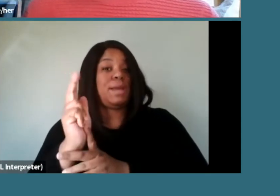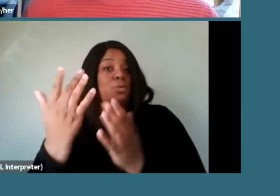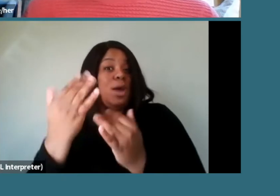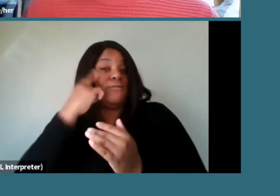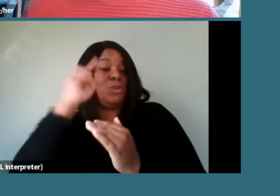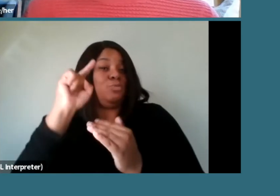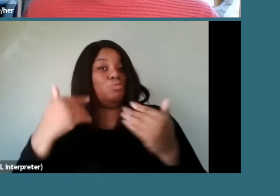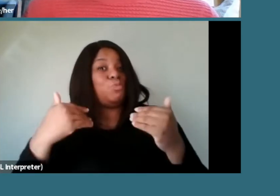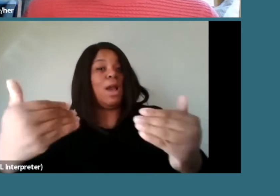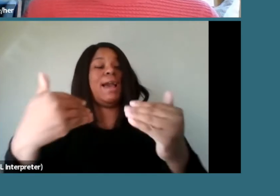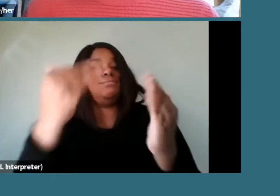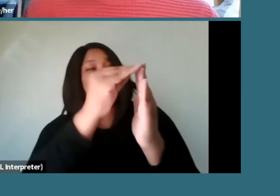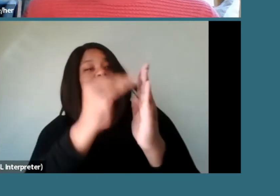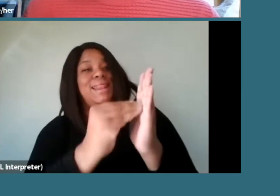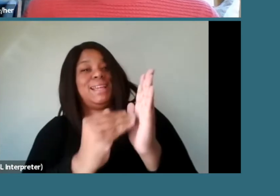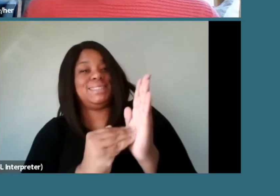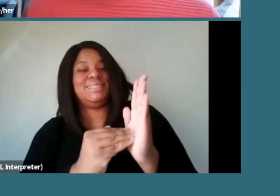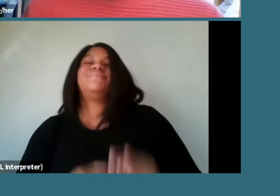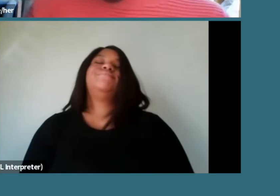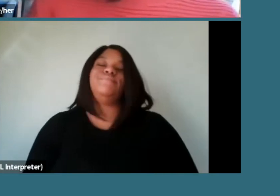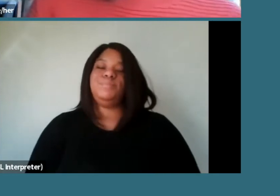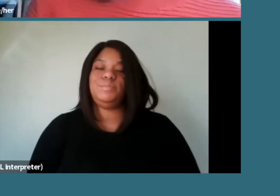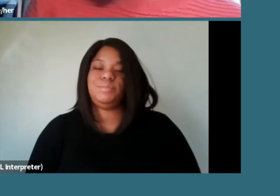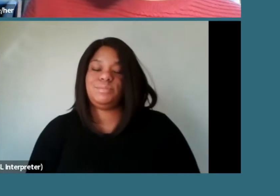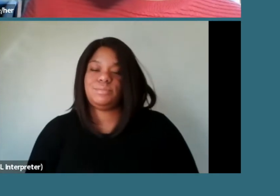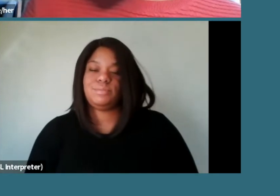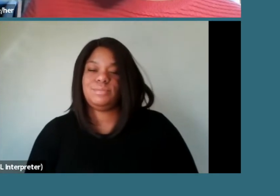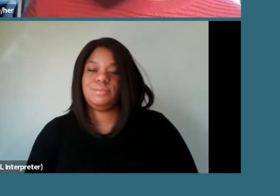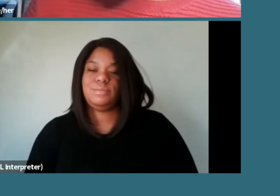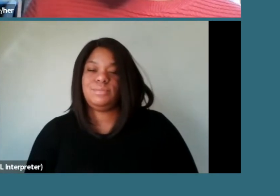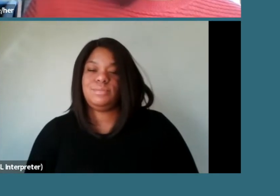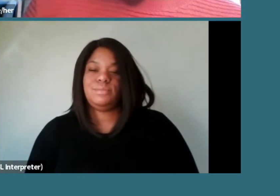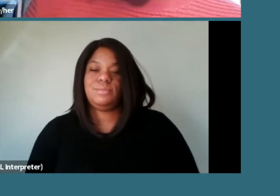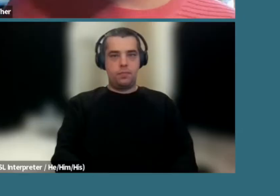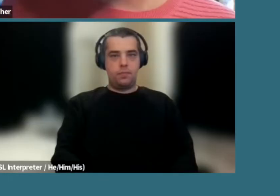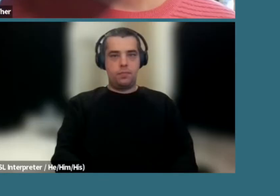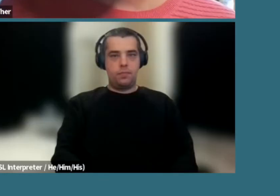[AD] - The prompt appears at bottom left. Pause the video now, then resume when finished with your list.